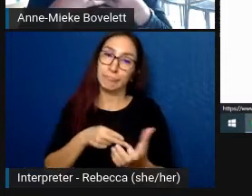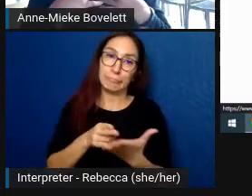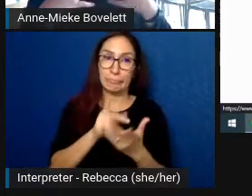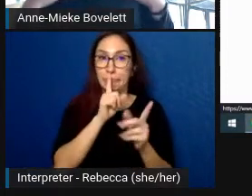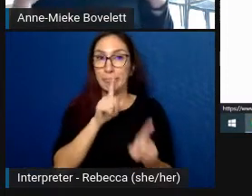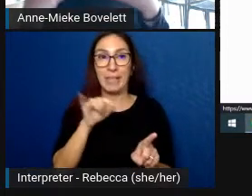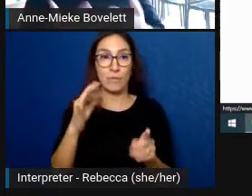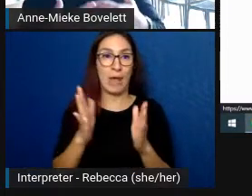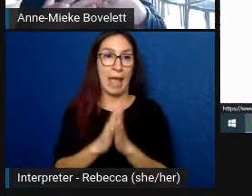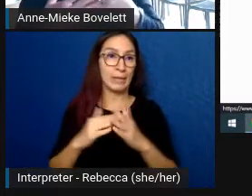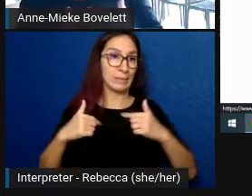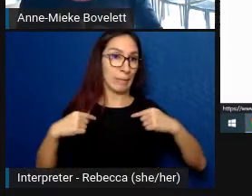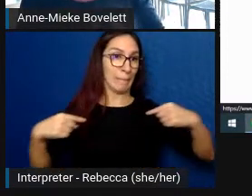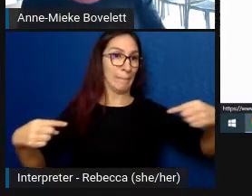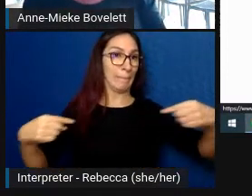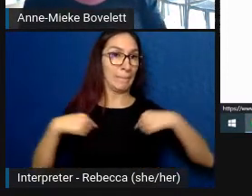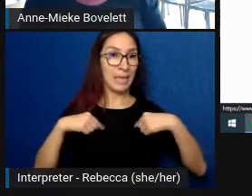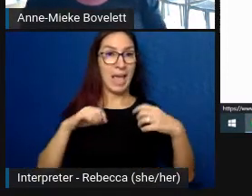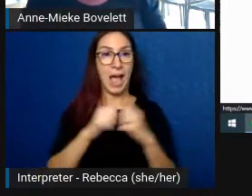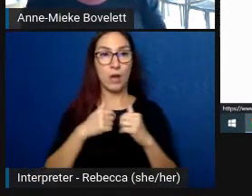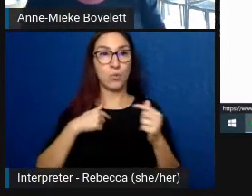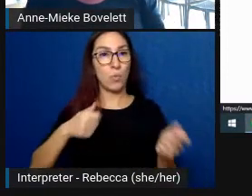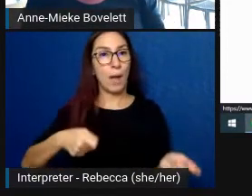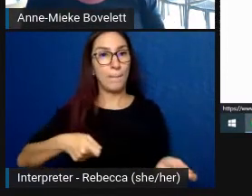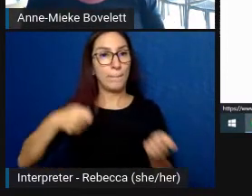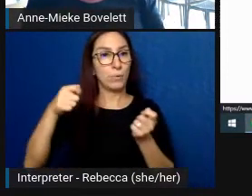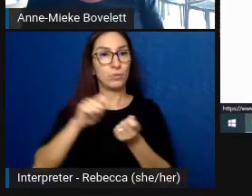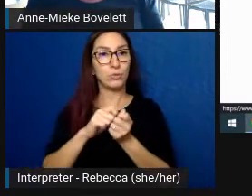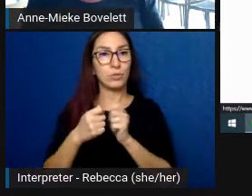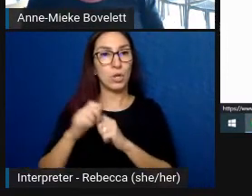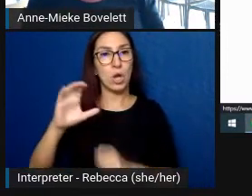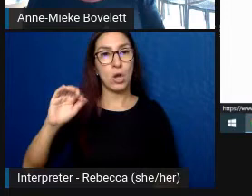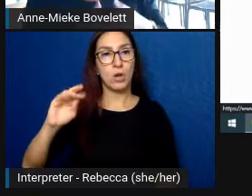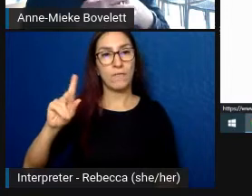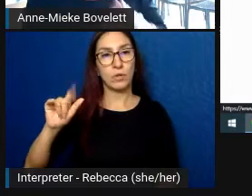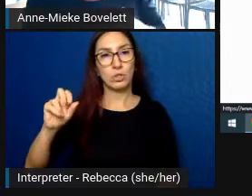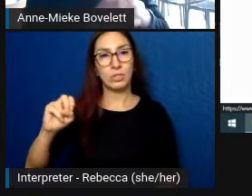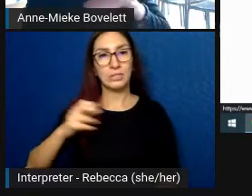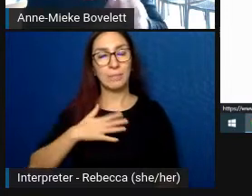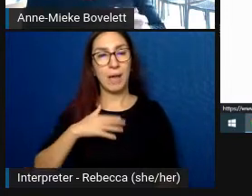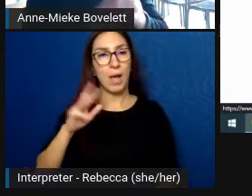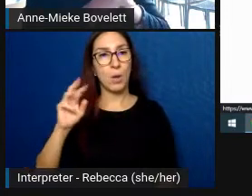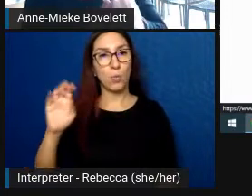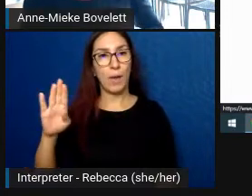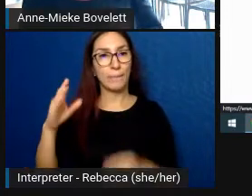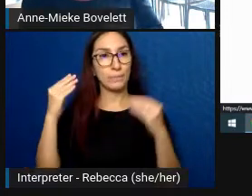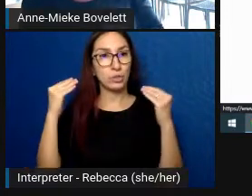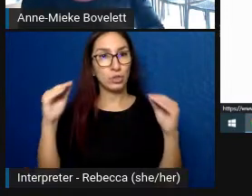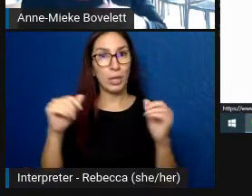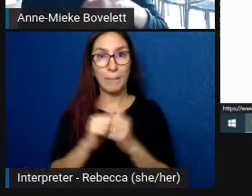"How do I boost conversions in my webshop?" The answer would be, do not use a slider.